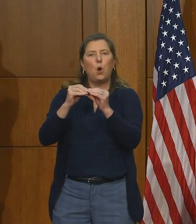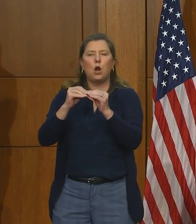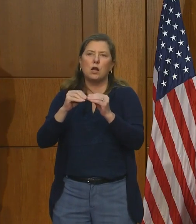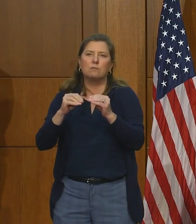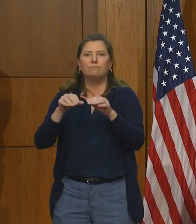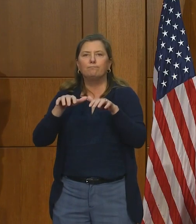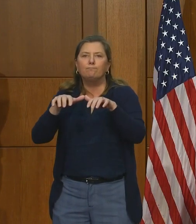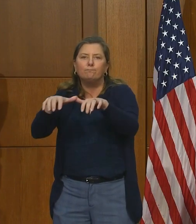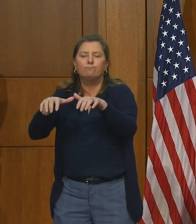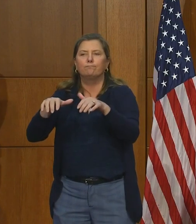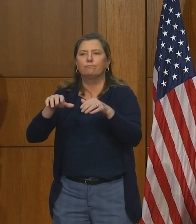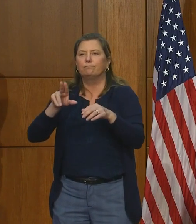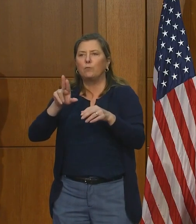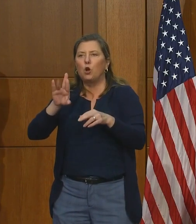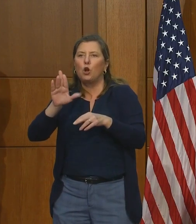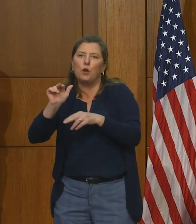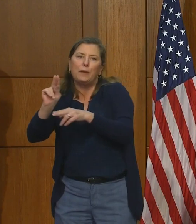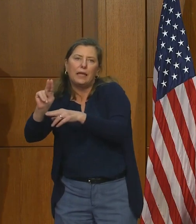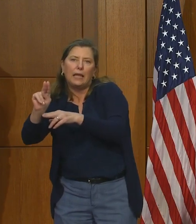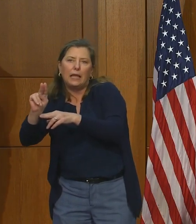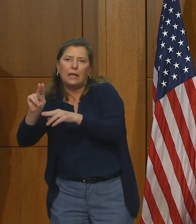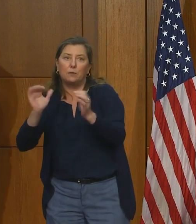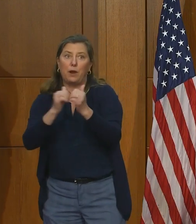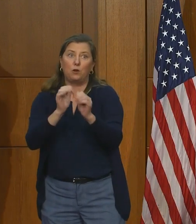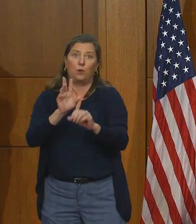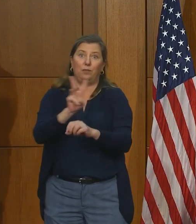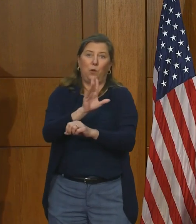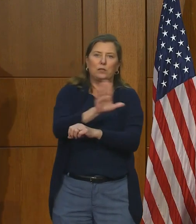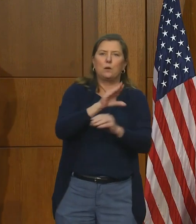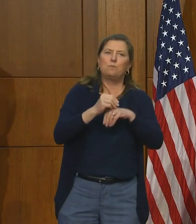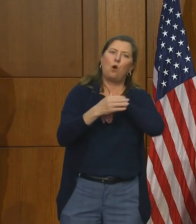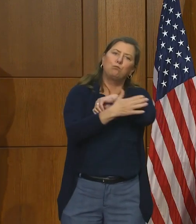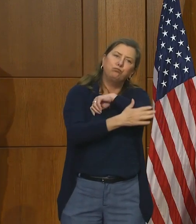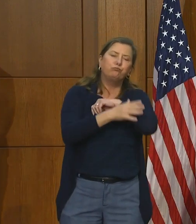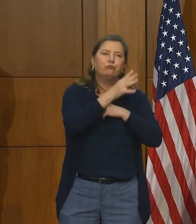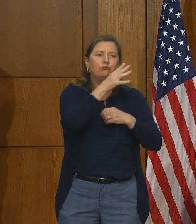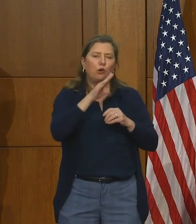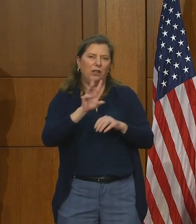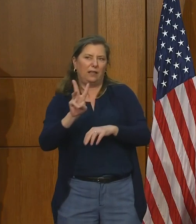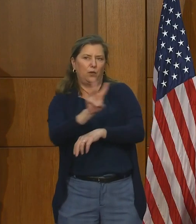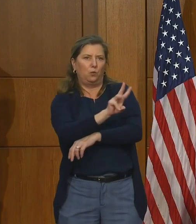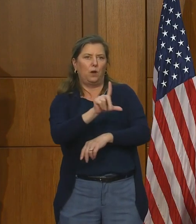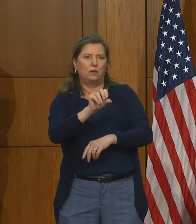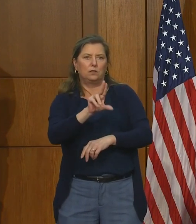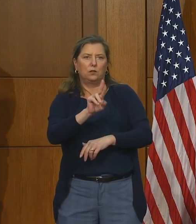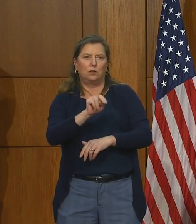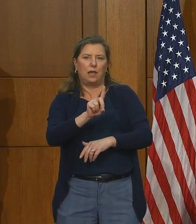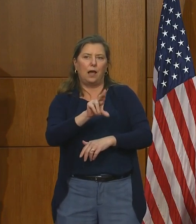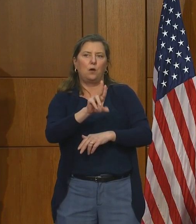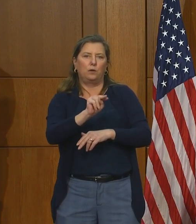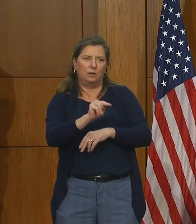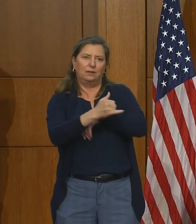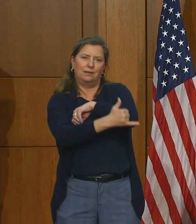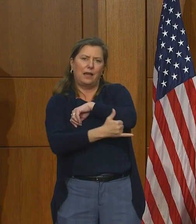PORTIONS OF THE THAT THAT ARE MORE SUBURBAN AND URBAN AND- AS